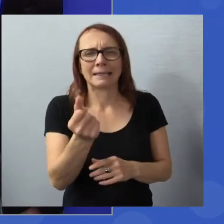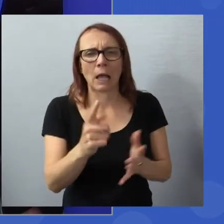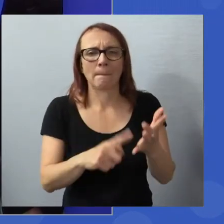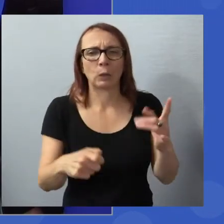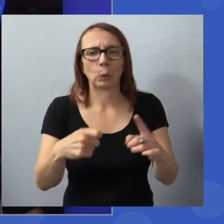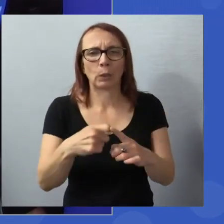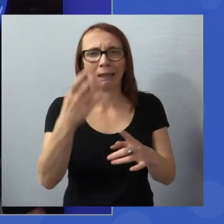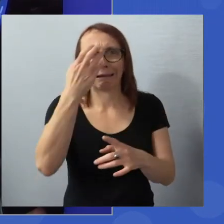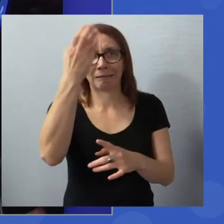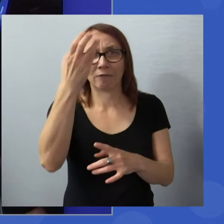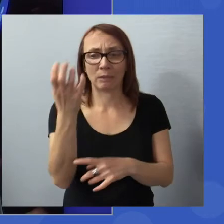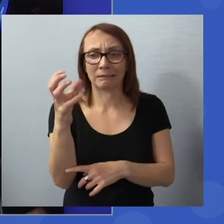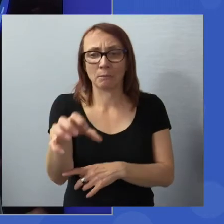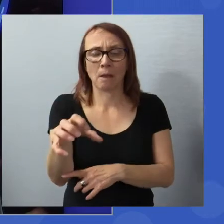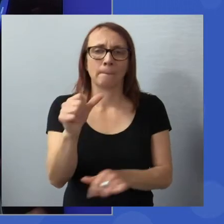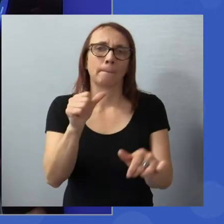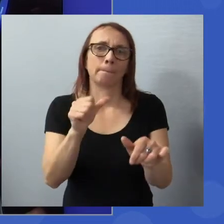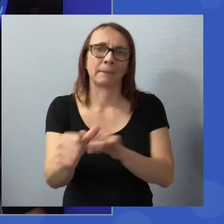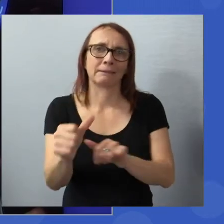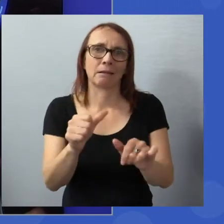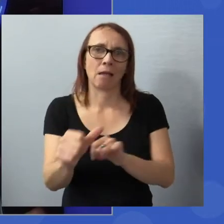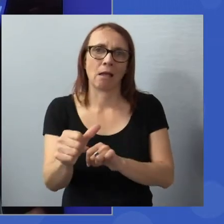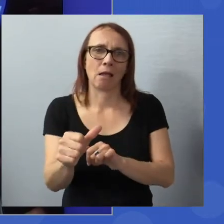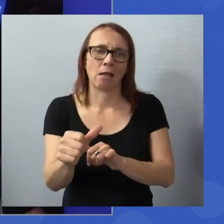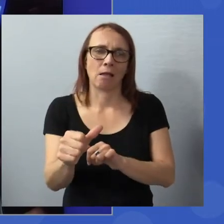are better than others giving Scottish government counterparts